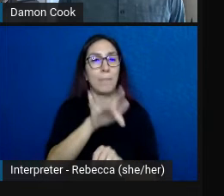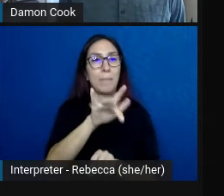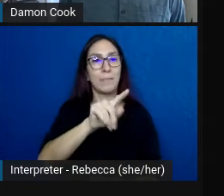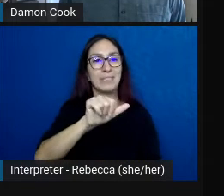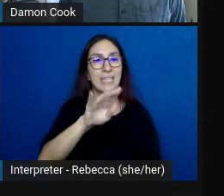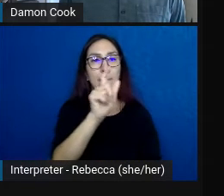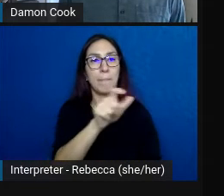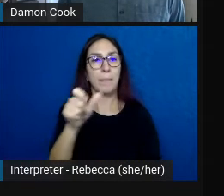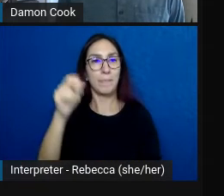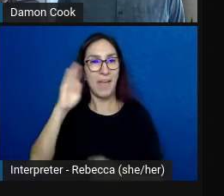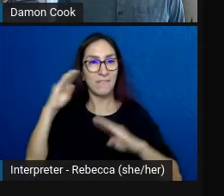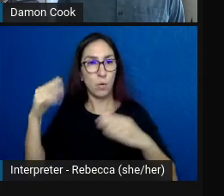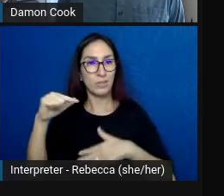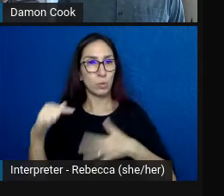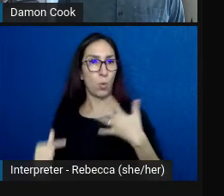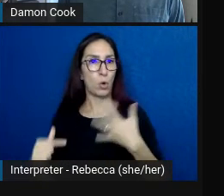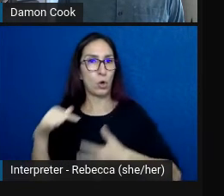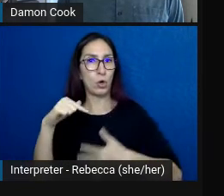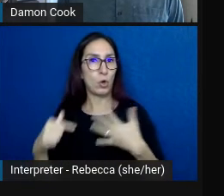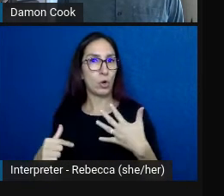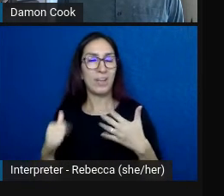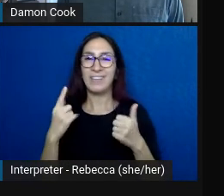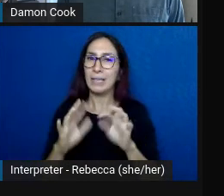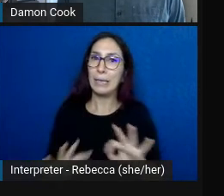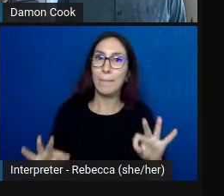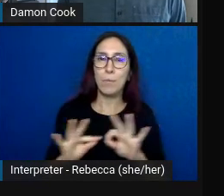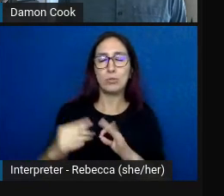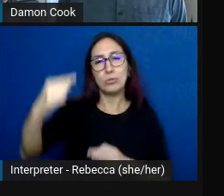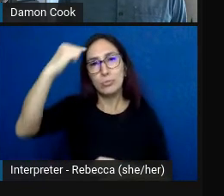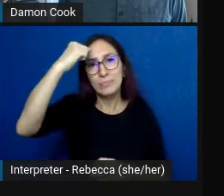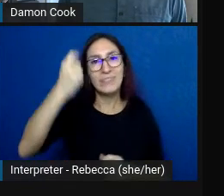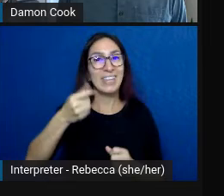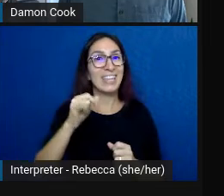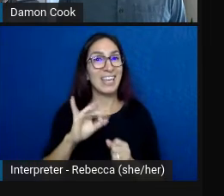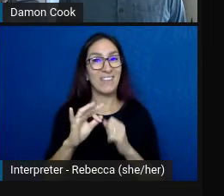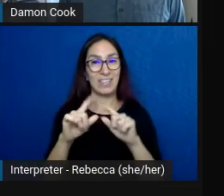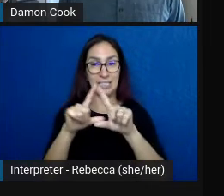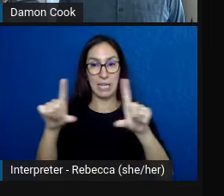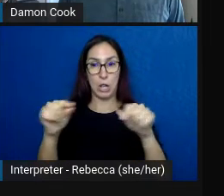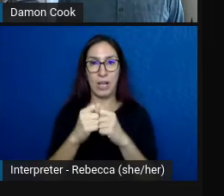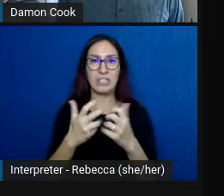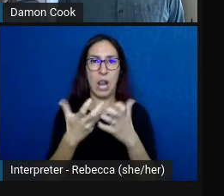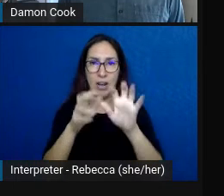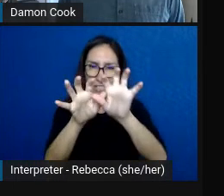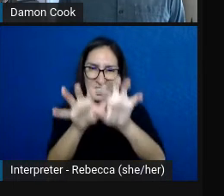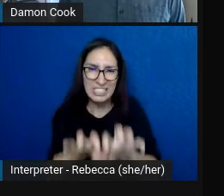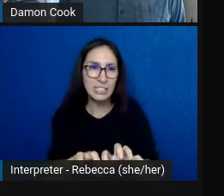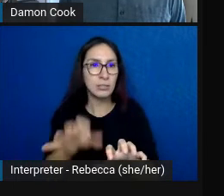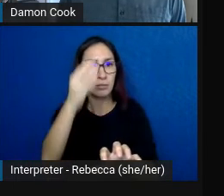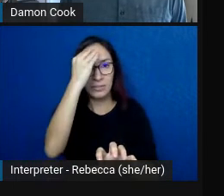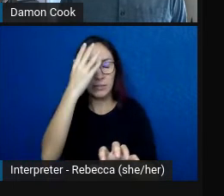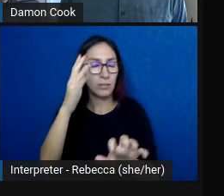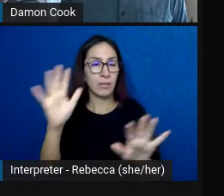if the dialog's content has a lot of stuff, then you'll likely want to elevate the priority of the close button.